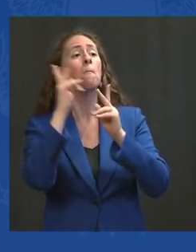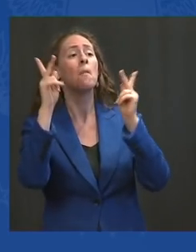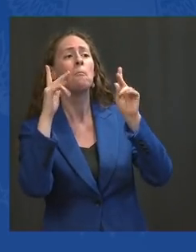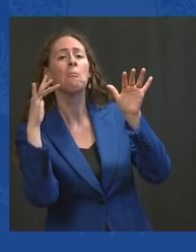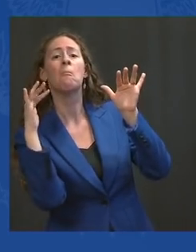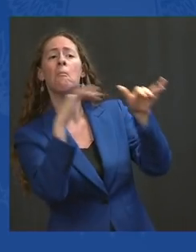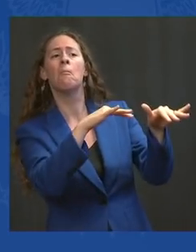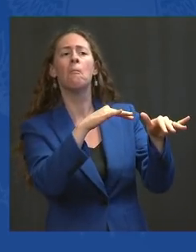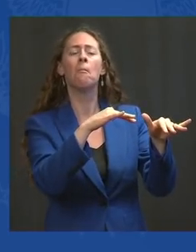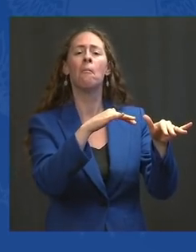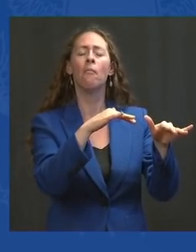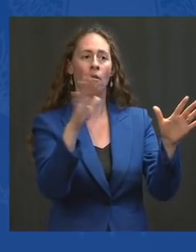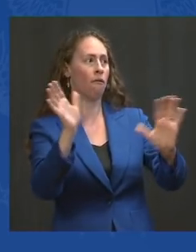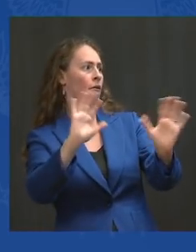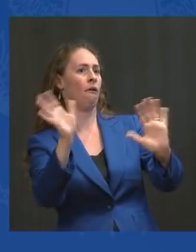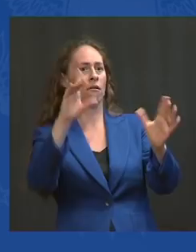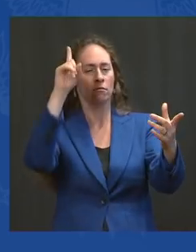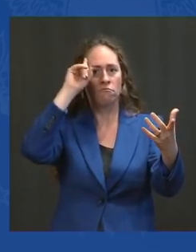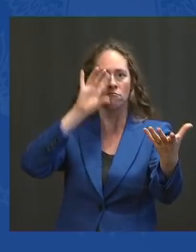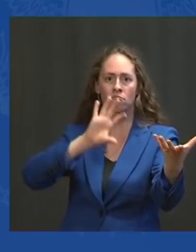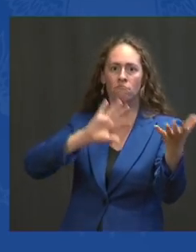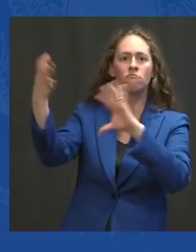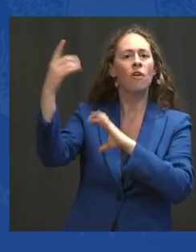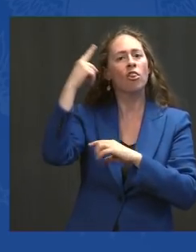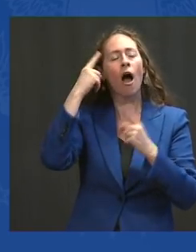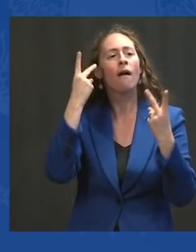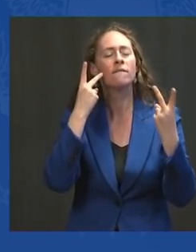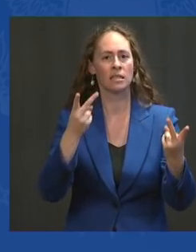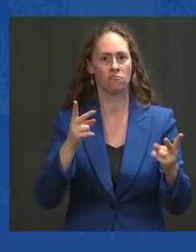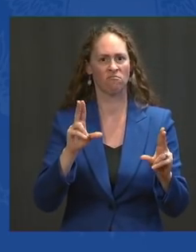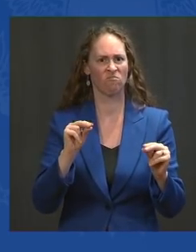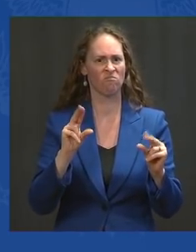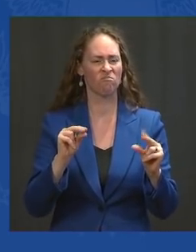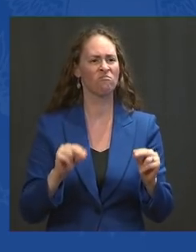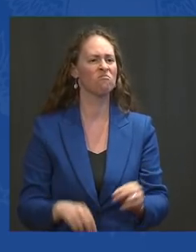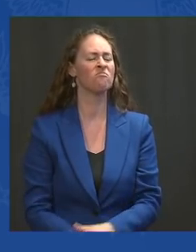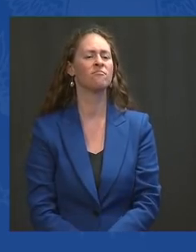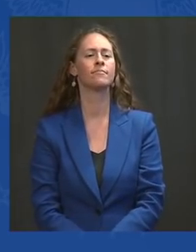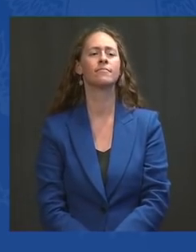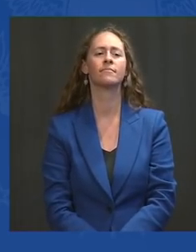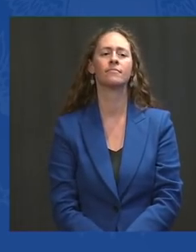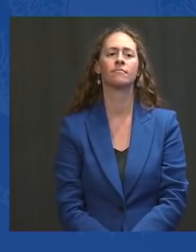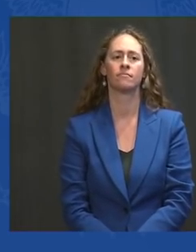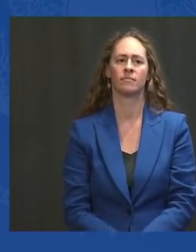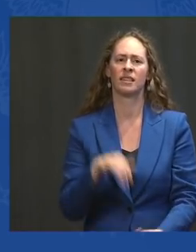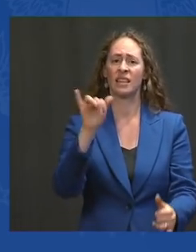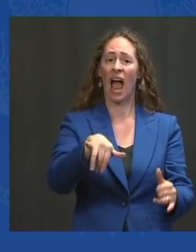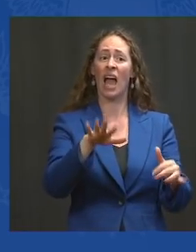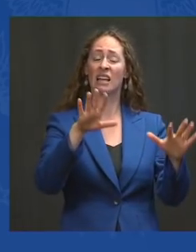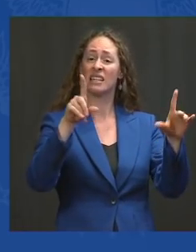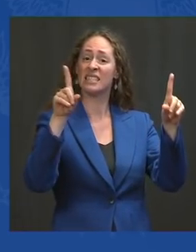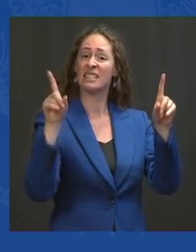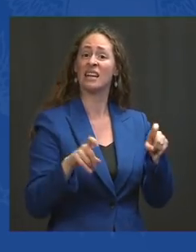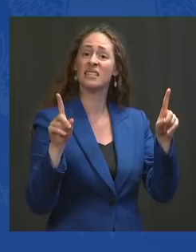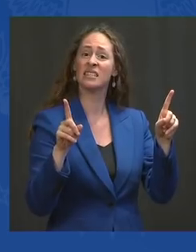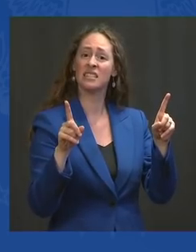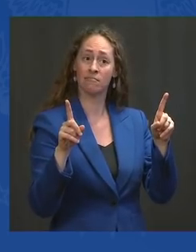Folks -- but we met the test. Because of the extraordinary courage of election officials --